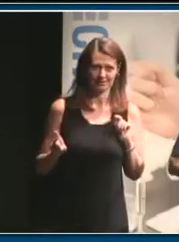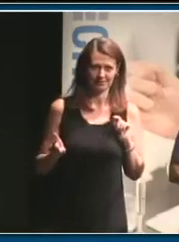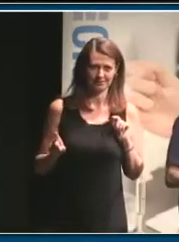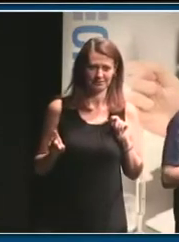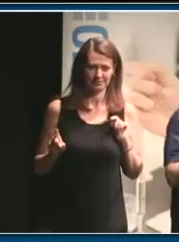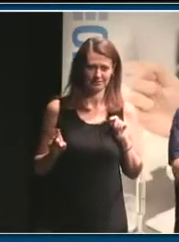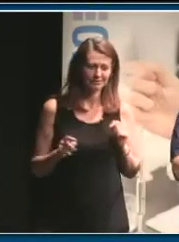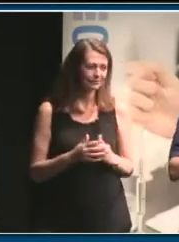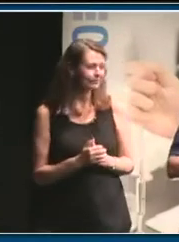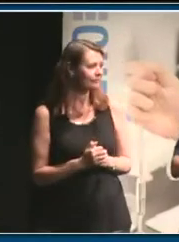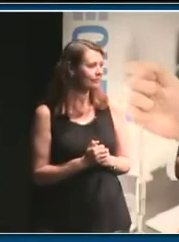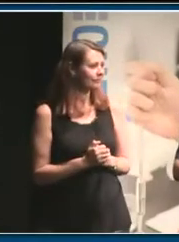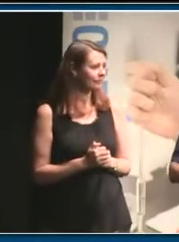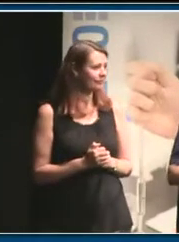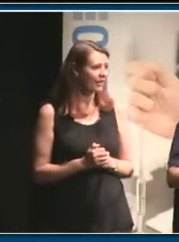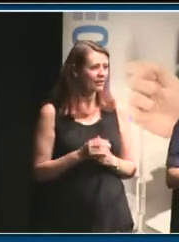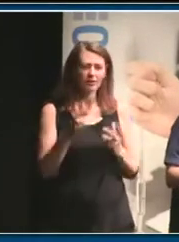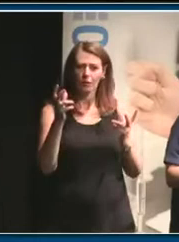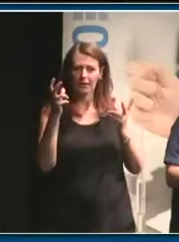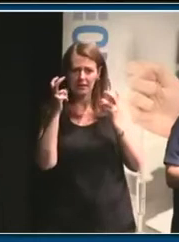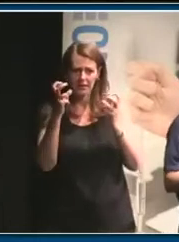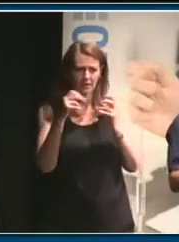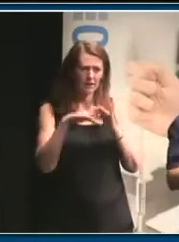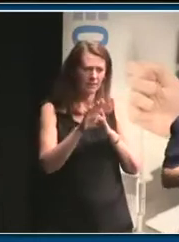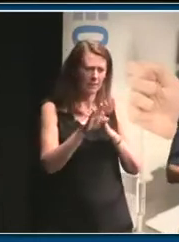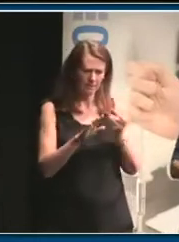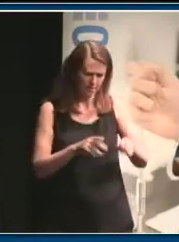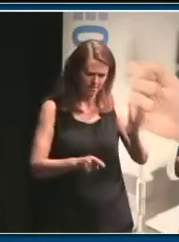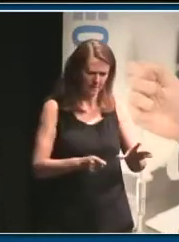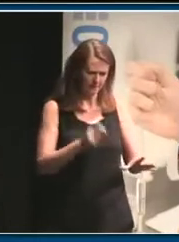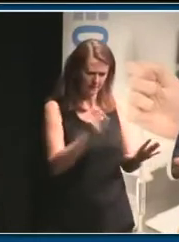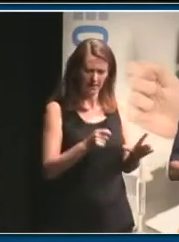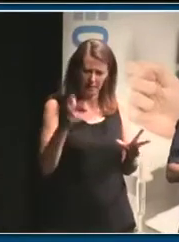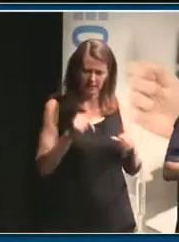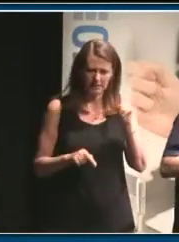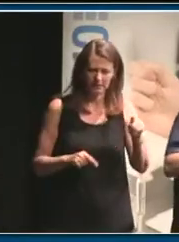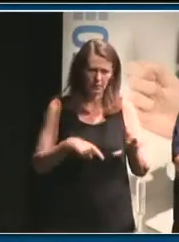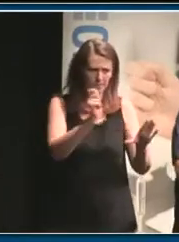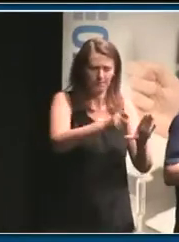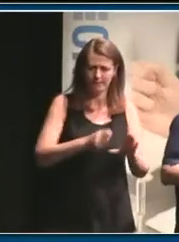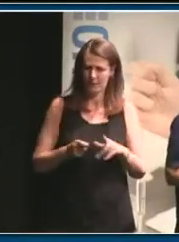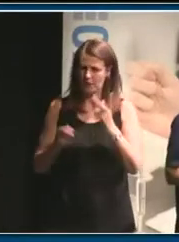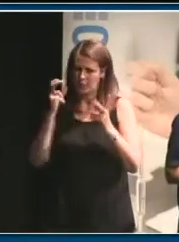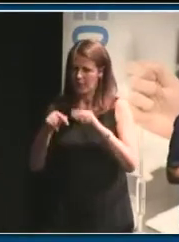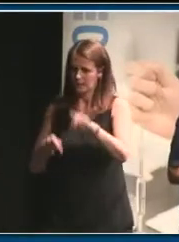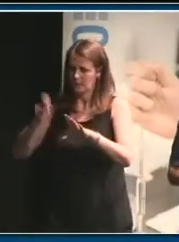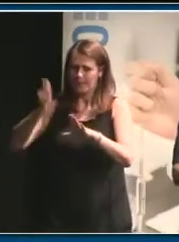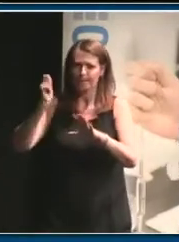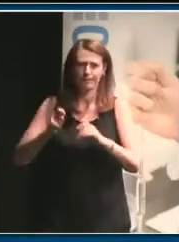And so we hear about brominated flame retardants. Whack! You know we hear about Bis Phenol A.